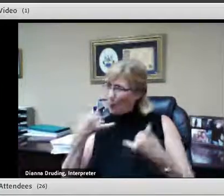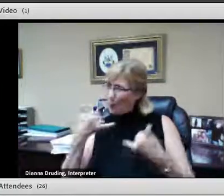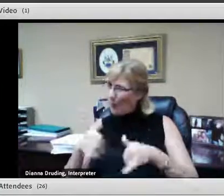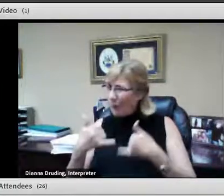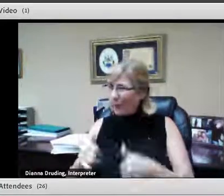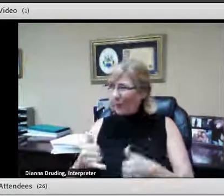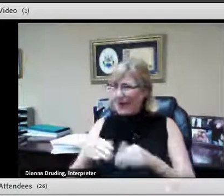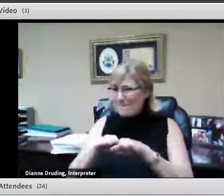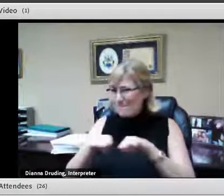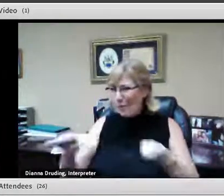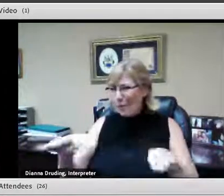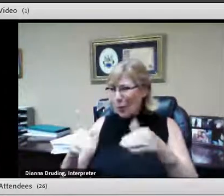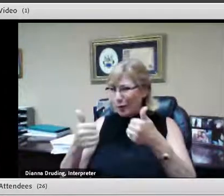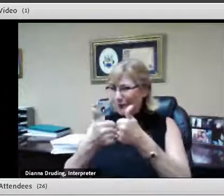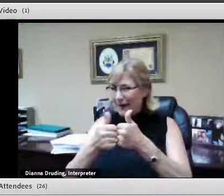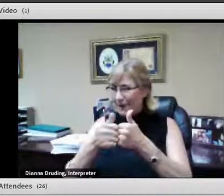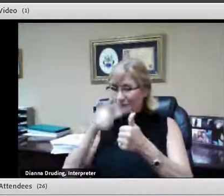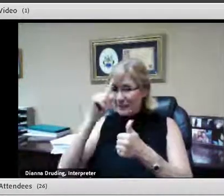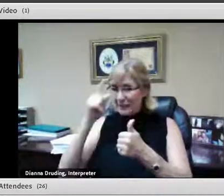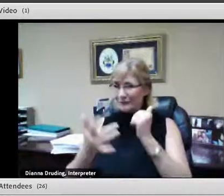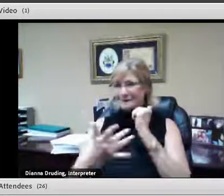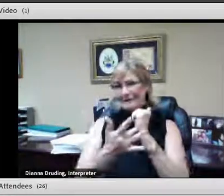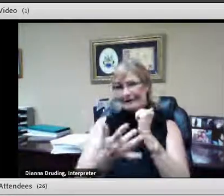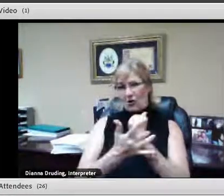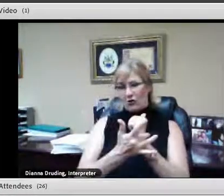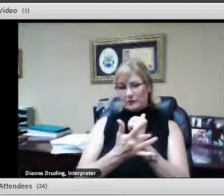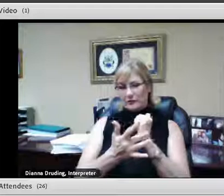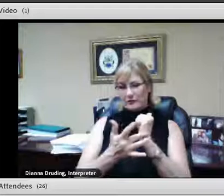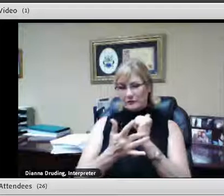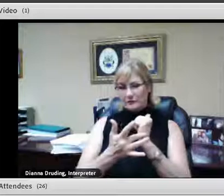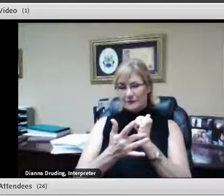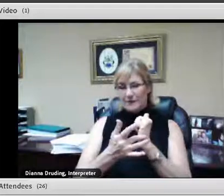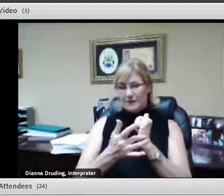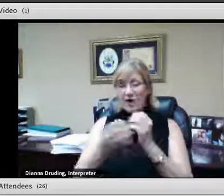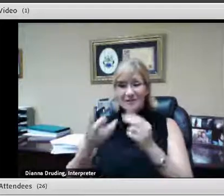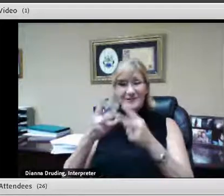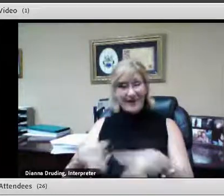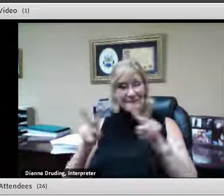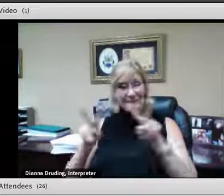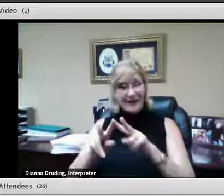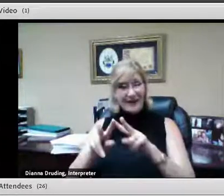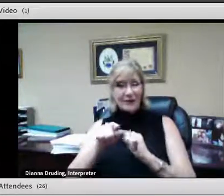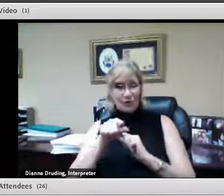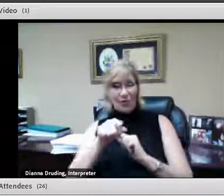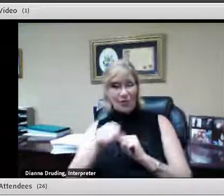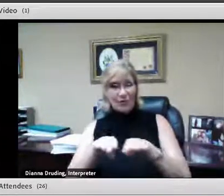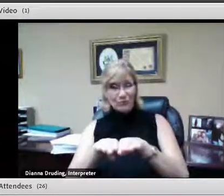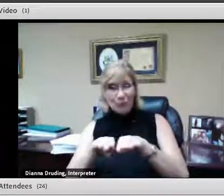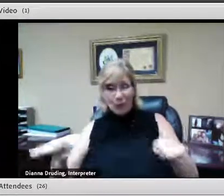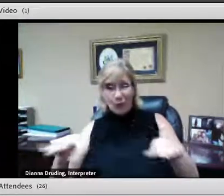because it always competes with technology, and there's a lot of value to a lot of these board games. So, some of the puzzles --